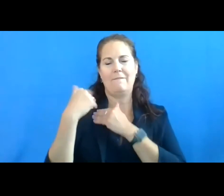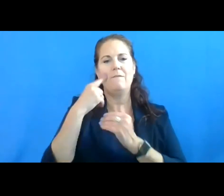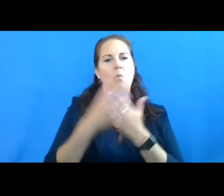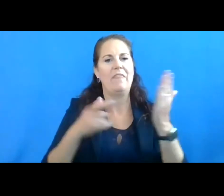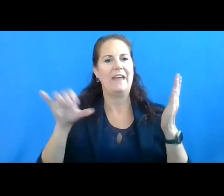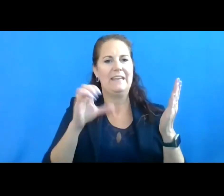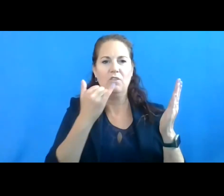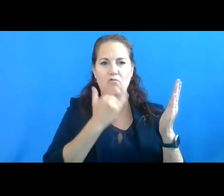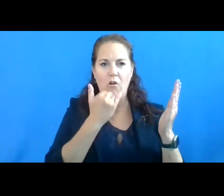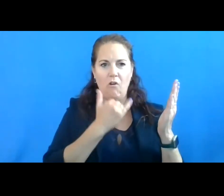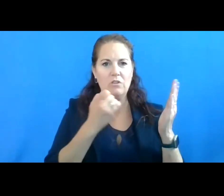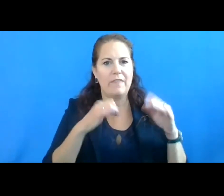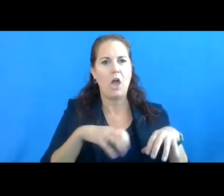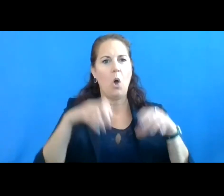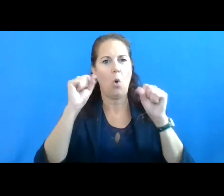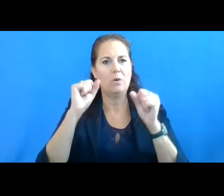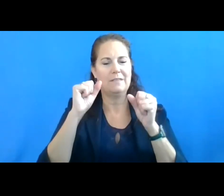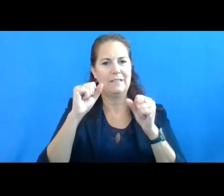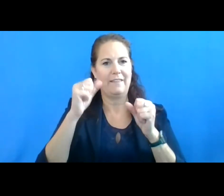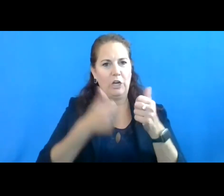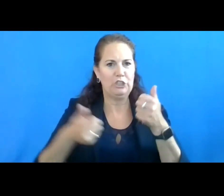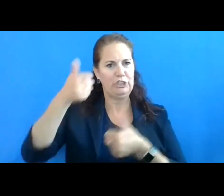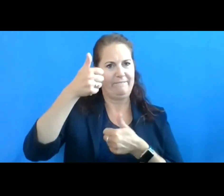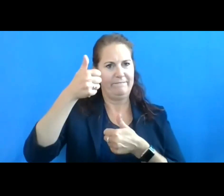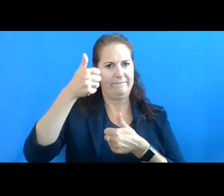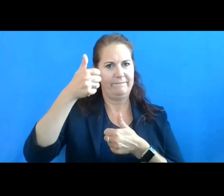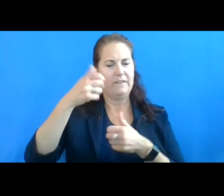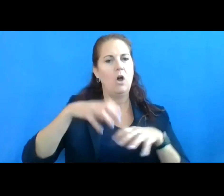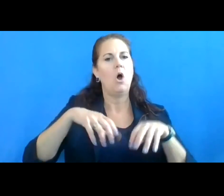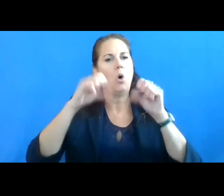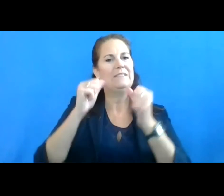and they -through their chief - hosted a cleansing feast.”